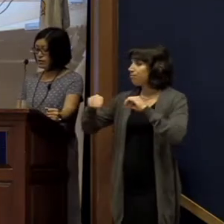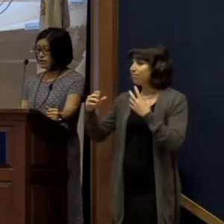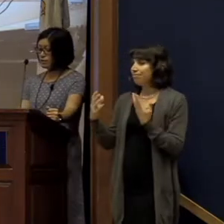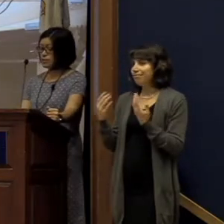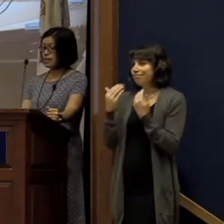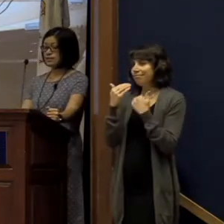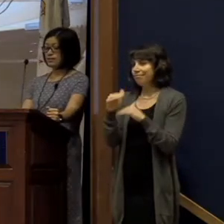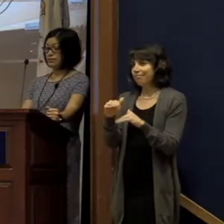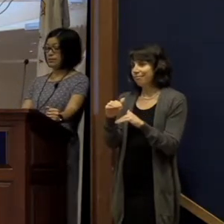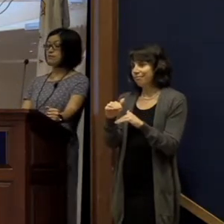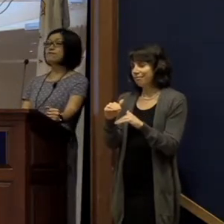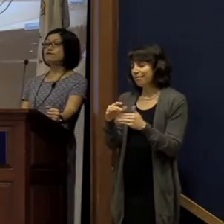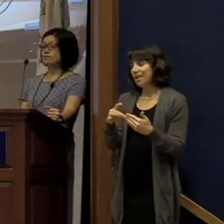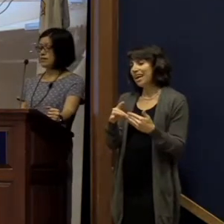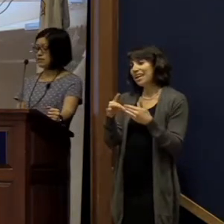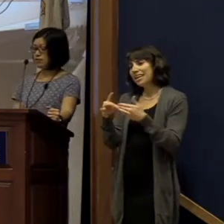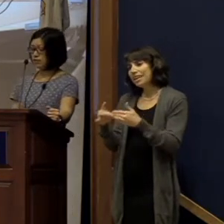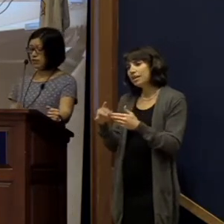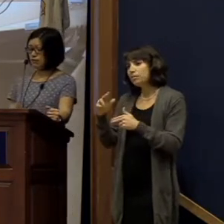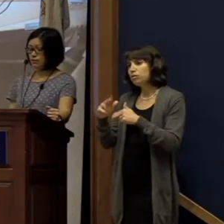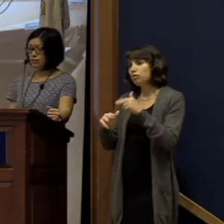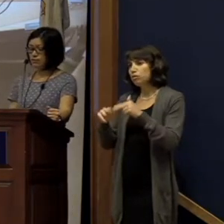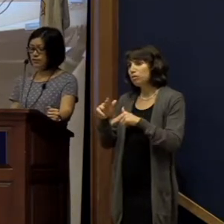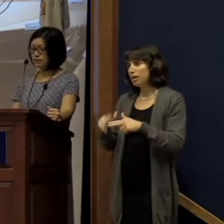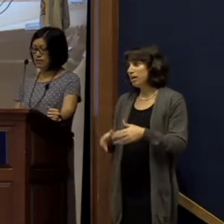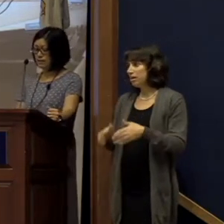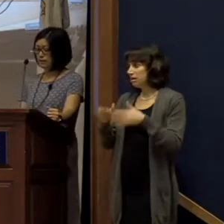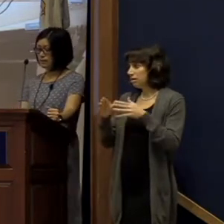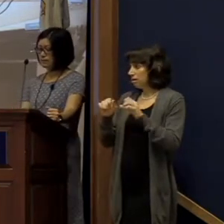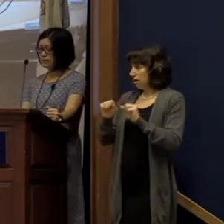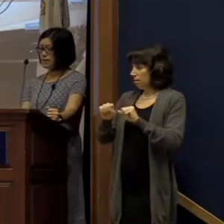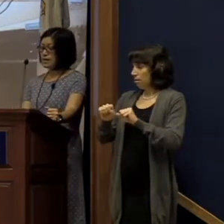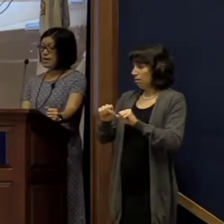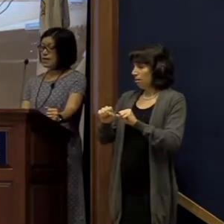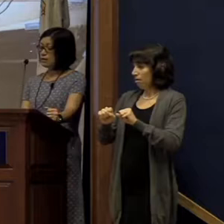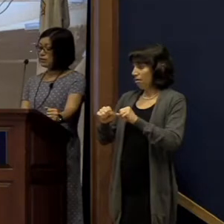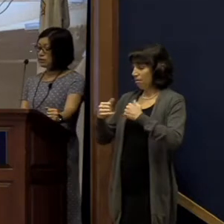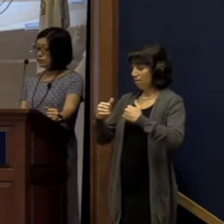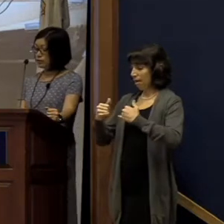Which led them to this 50p structure of a geodesic play dome in order to do so